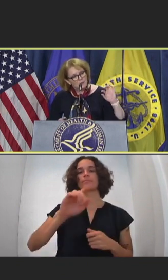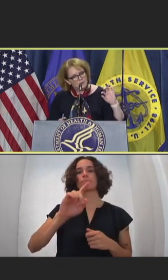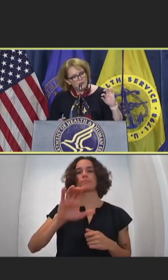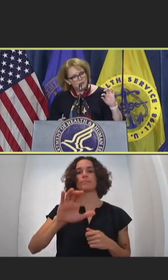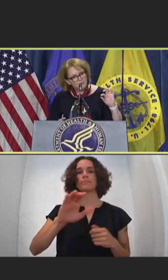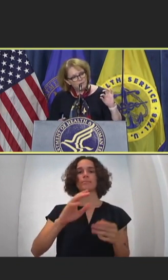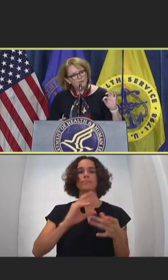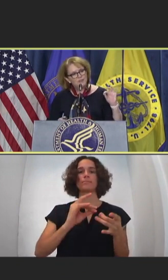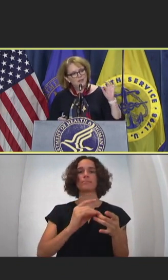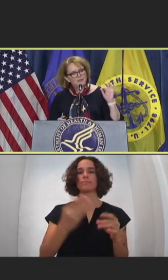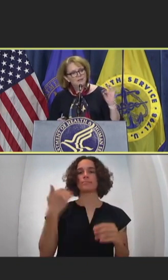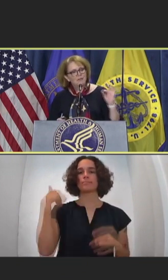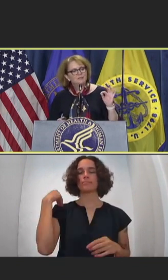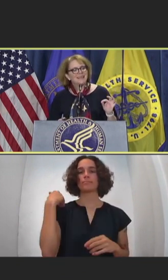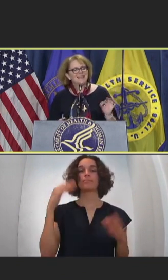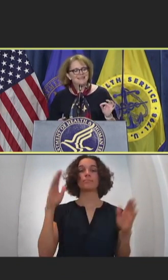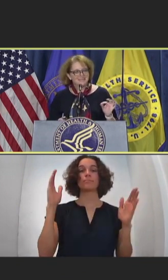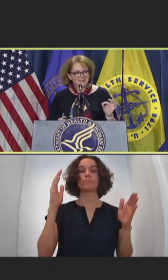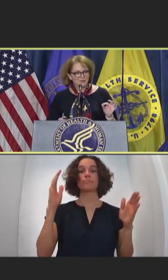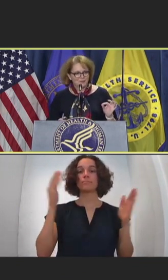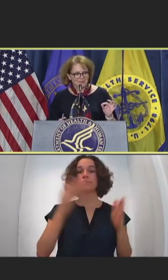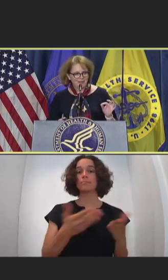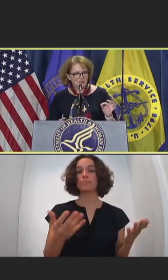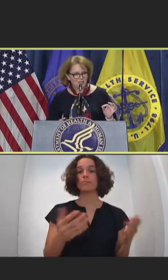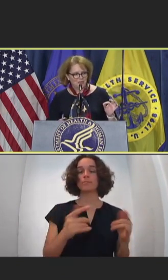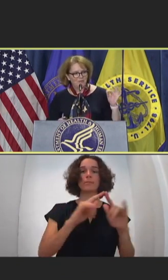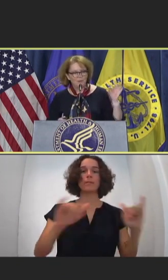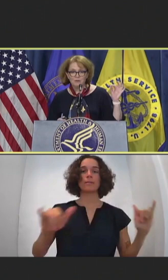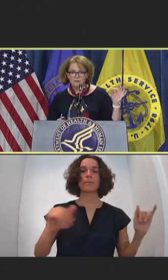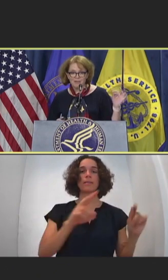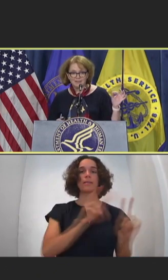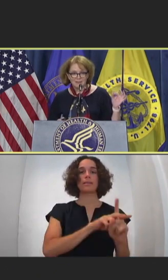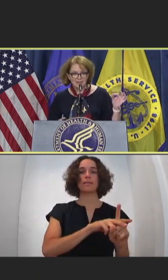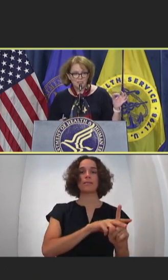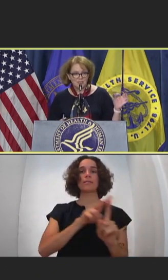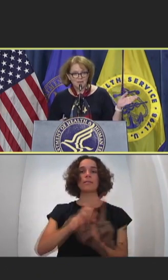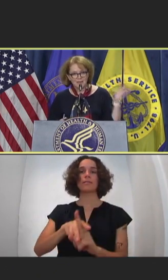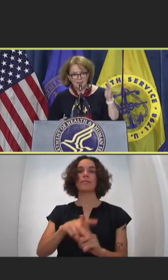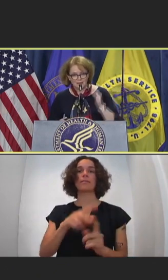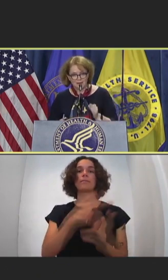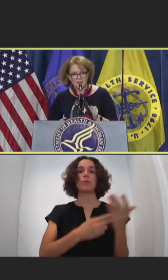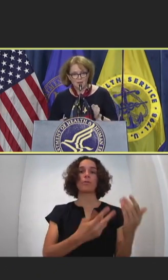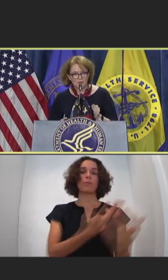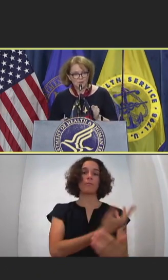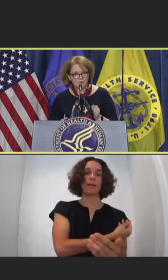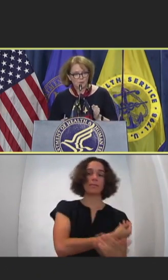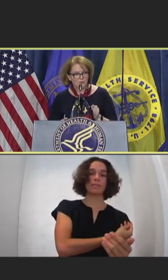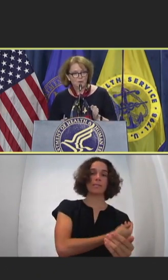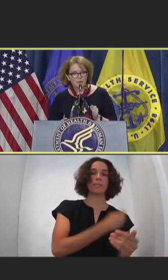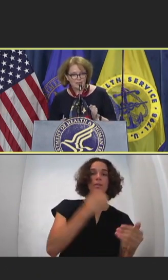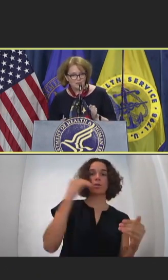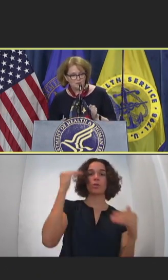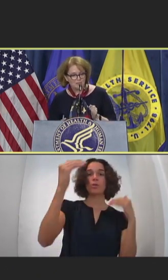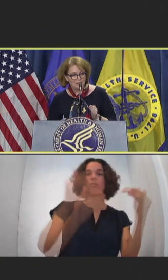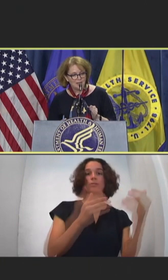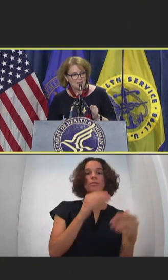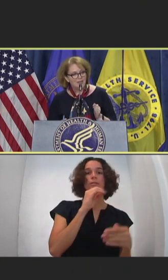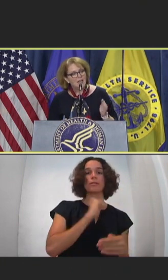they're focusing on a simultaneous implementation of both vaccination in adults through age 59,